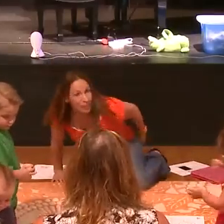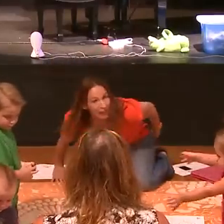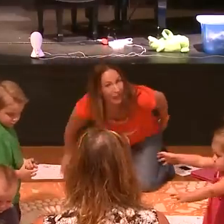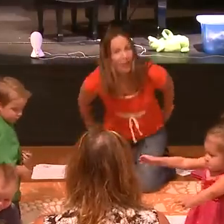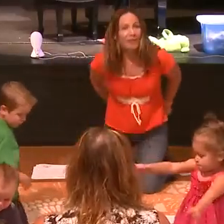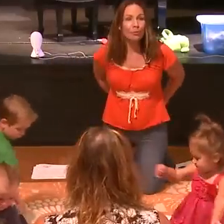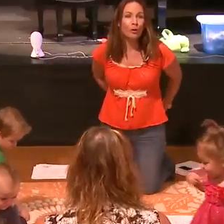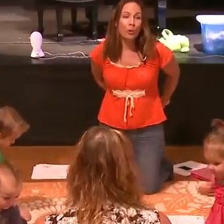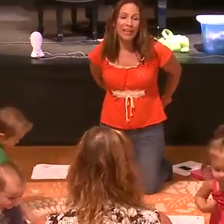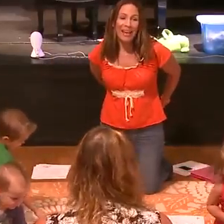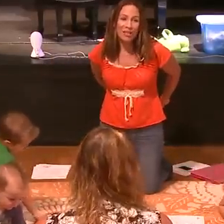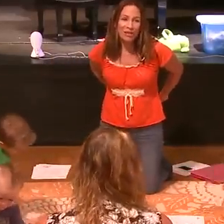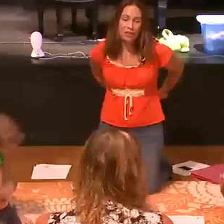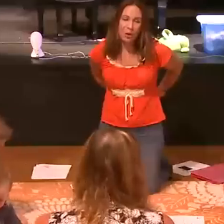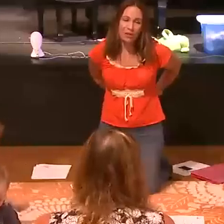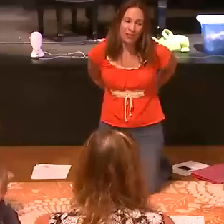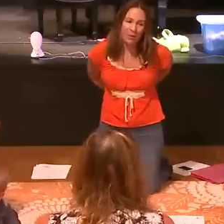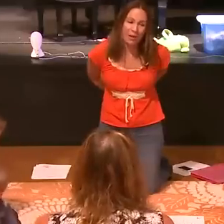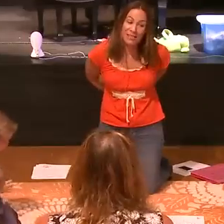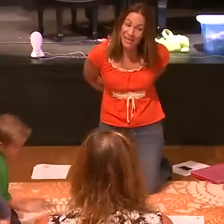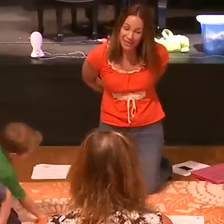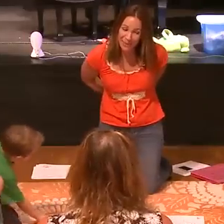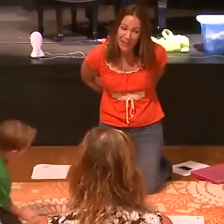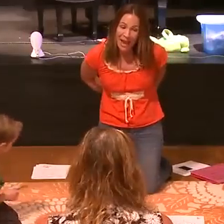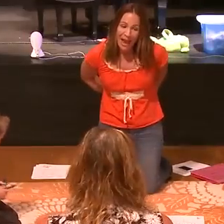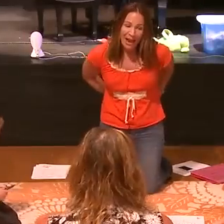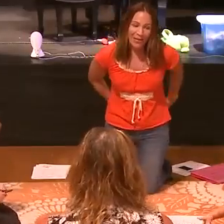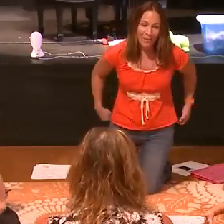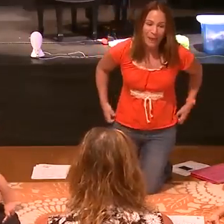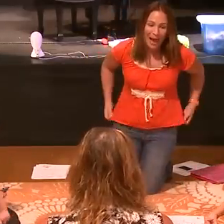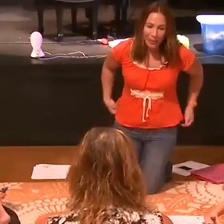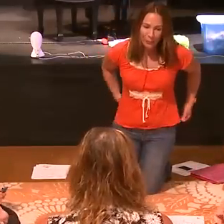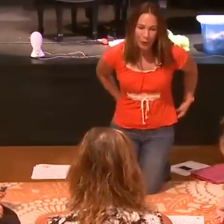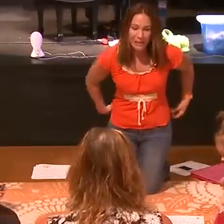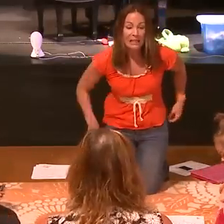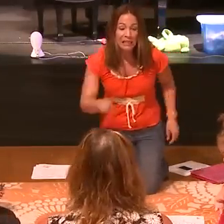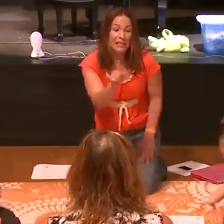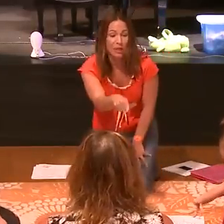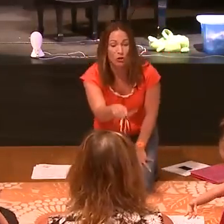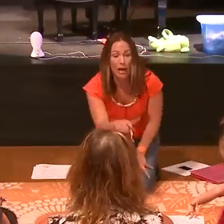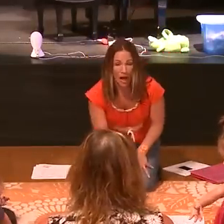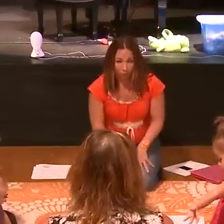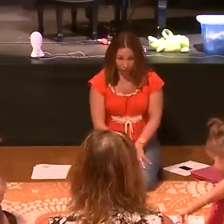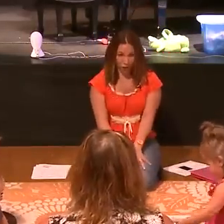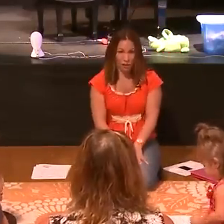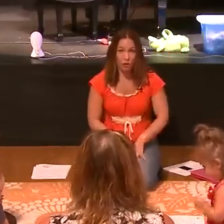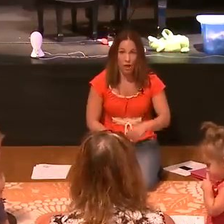It's a big fun room, but we can shut the doors if that will help contain him. And the bathrooms ... And he's eating a crayon just so you know.